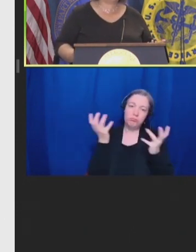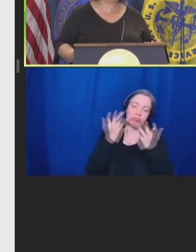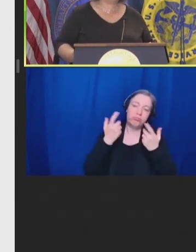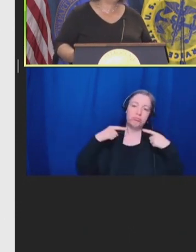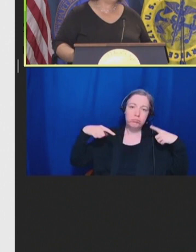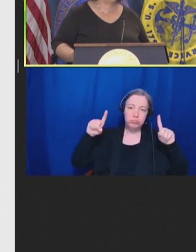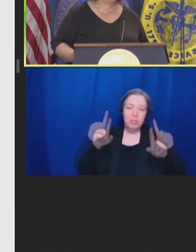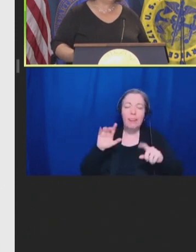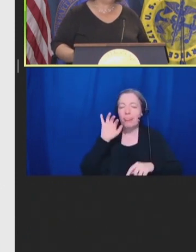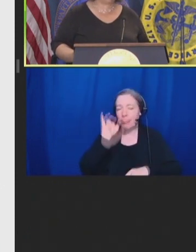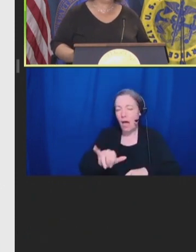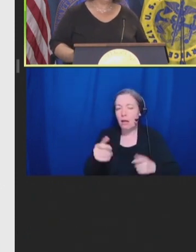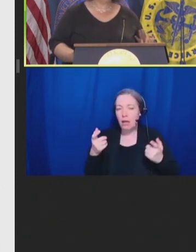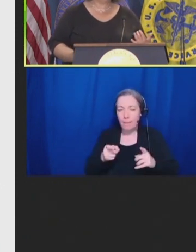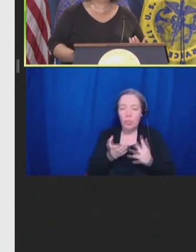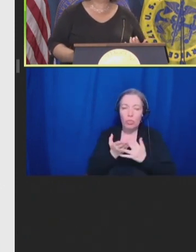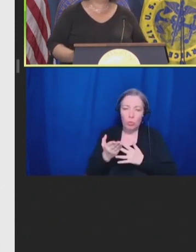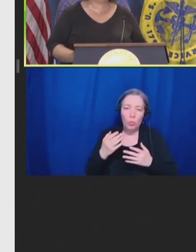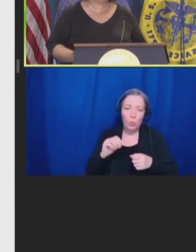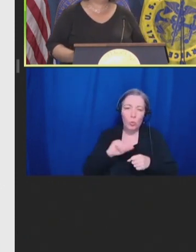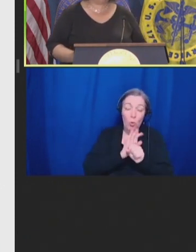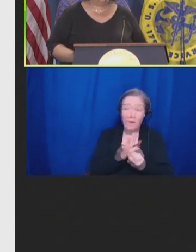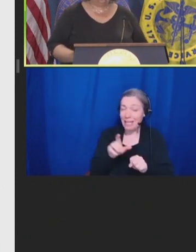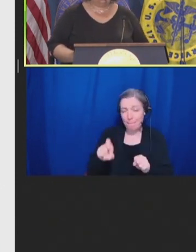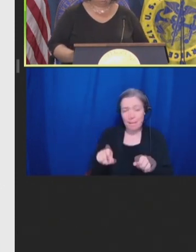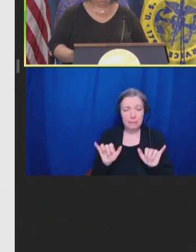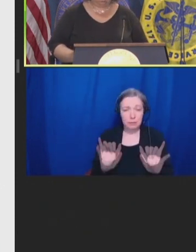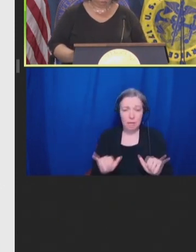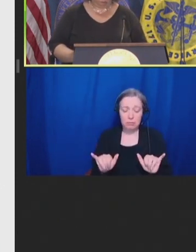it's something that we need to stay -- it needs to stay. It needs to change as we move forward.